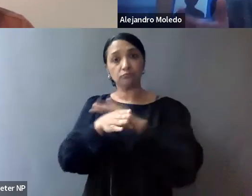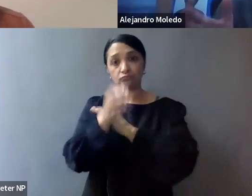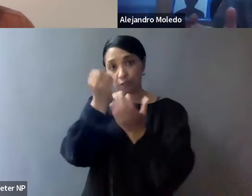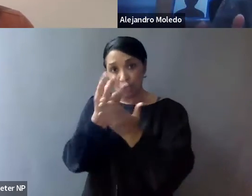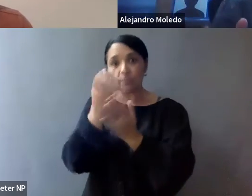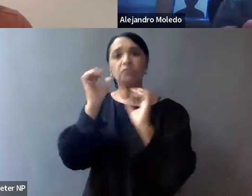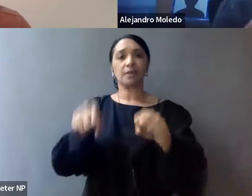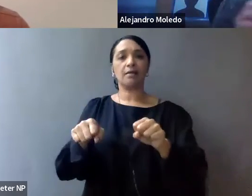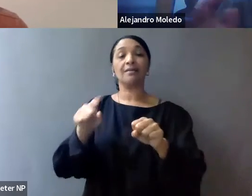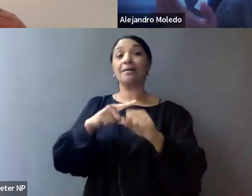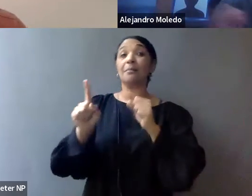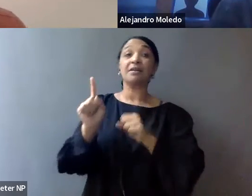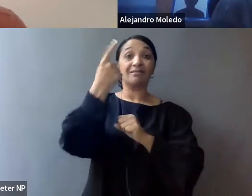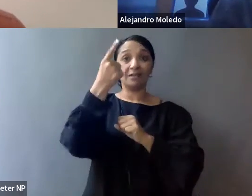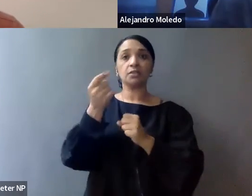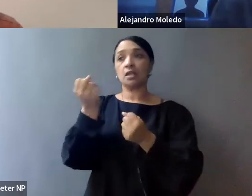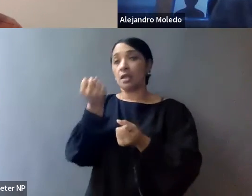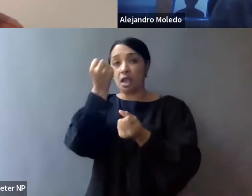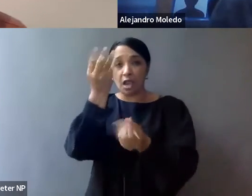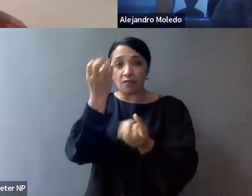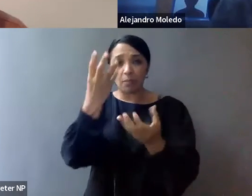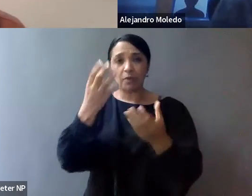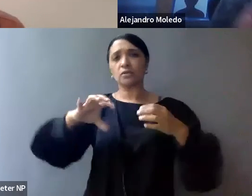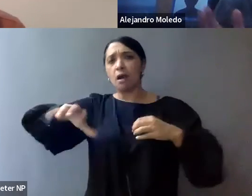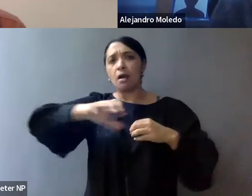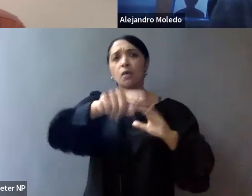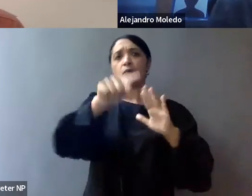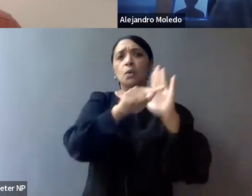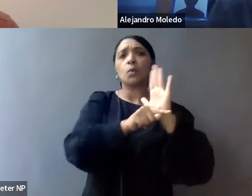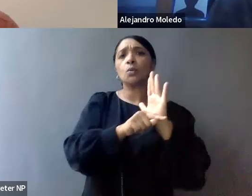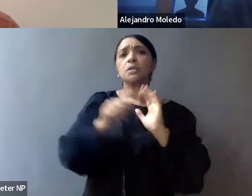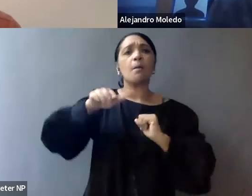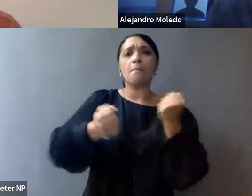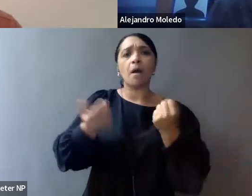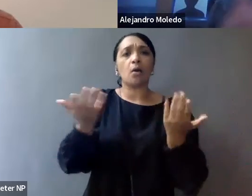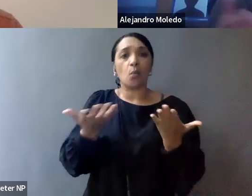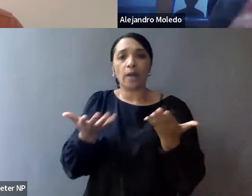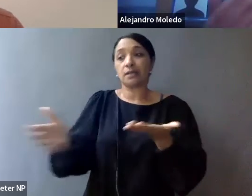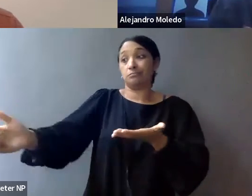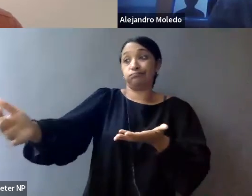First is to get the information and there are many rules. That's the most important part.